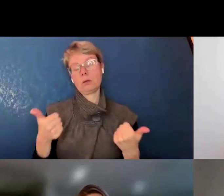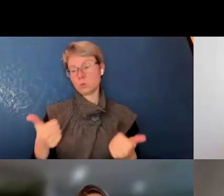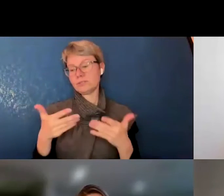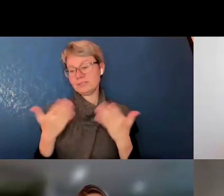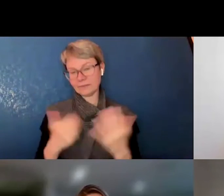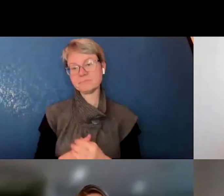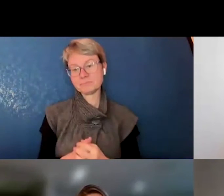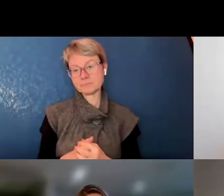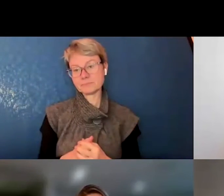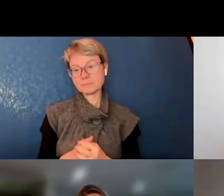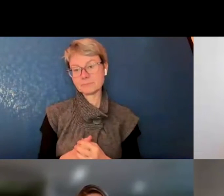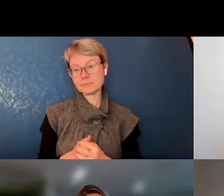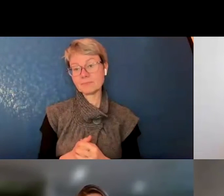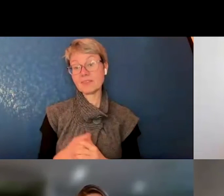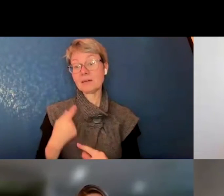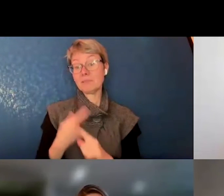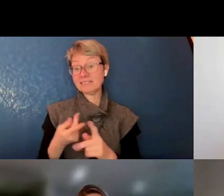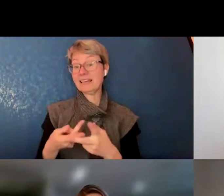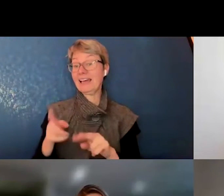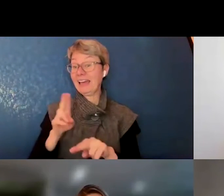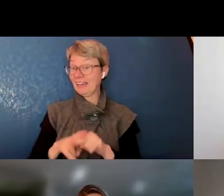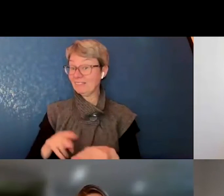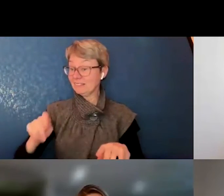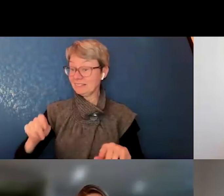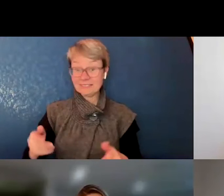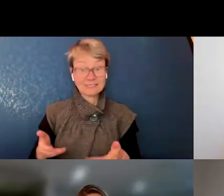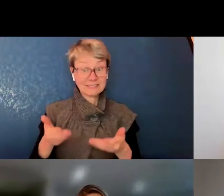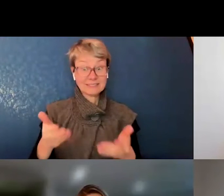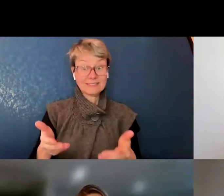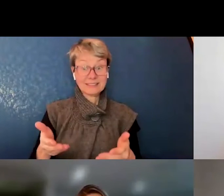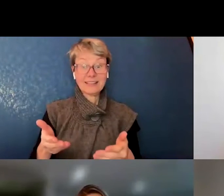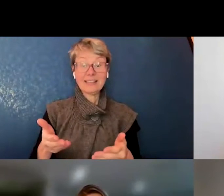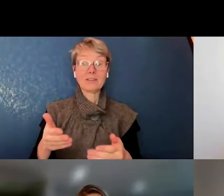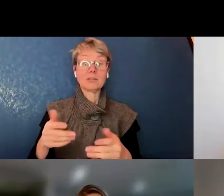or jury says that my client's not guilty you get a natural hike for a week or longer um so that's